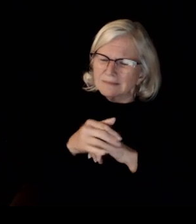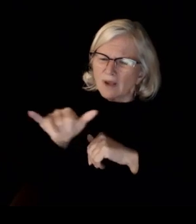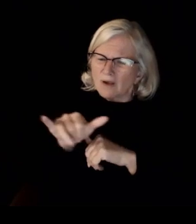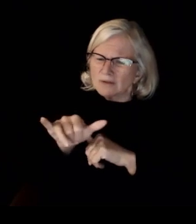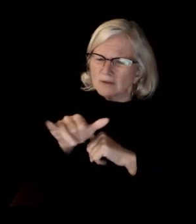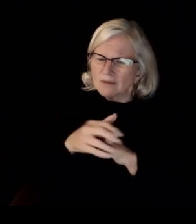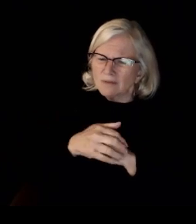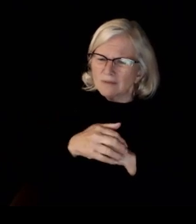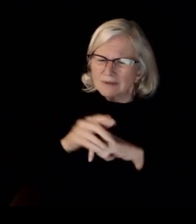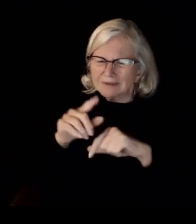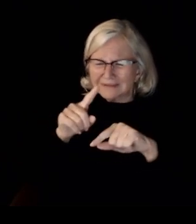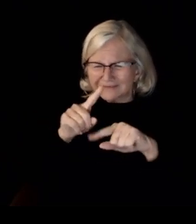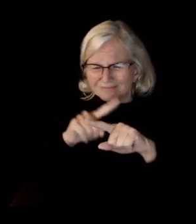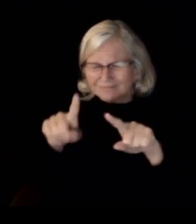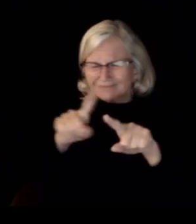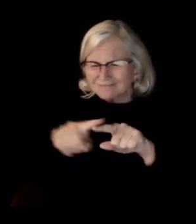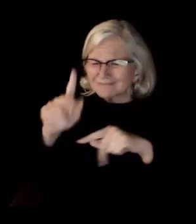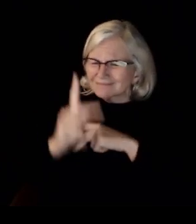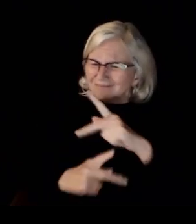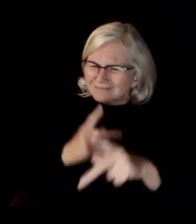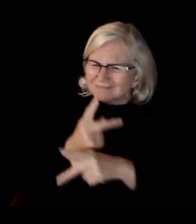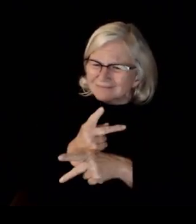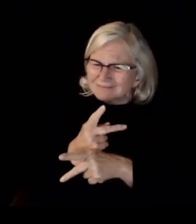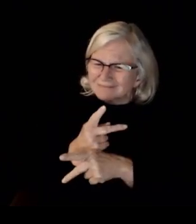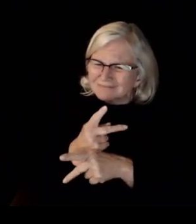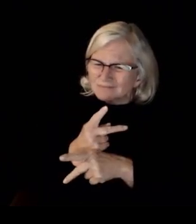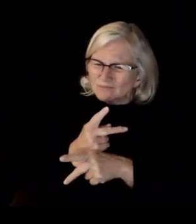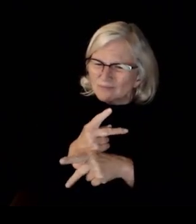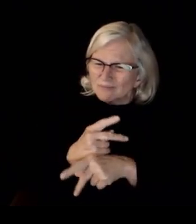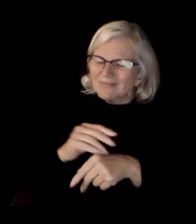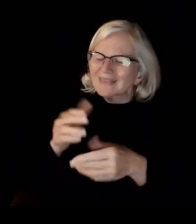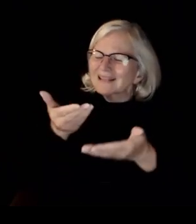and different types of platforms. So as we know there's a supply chain issue with one